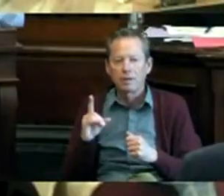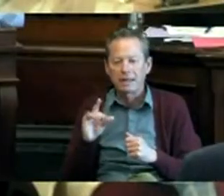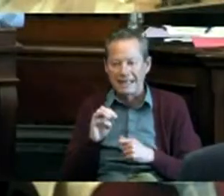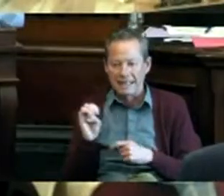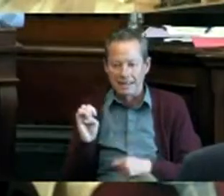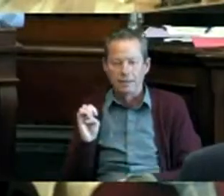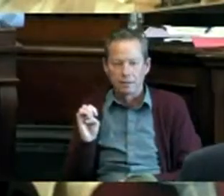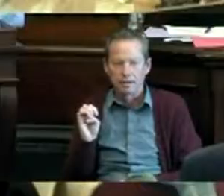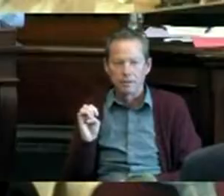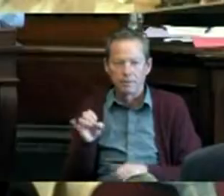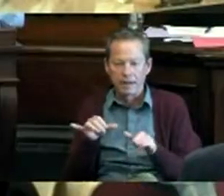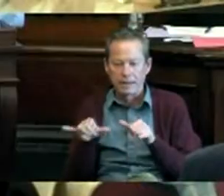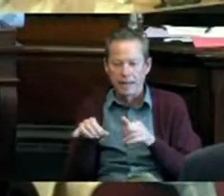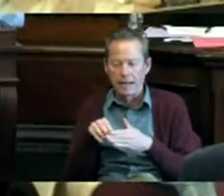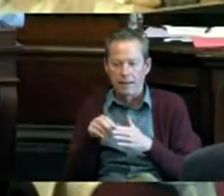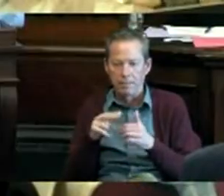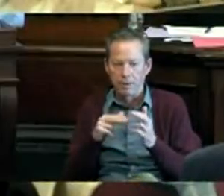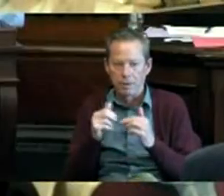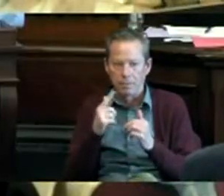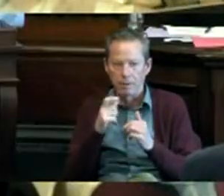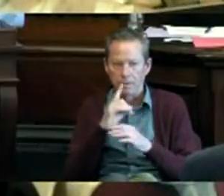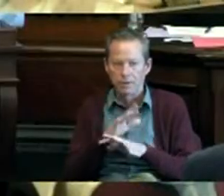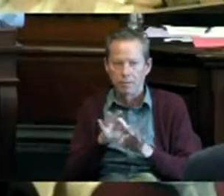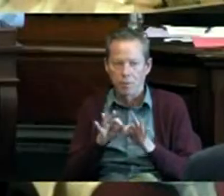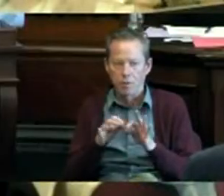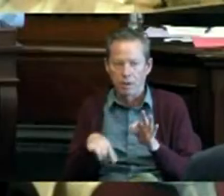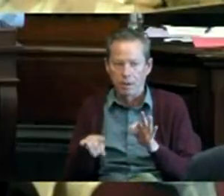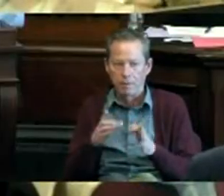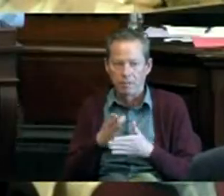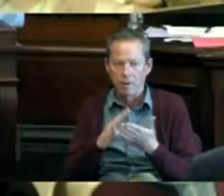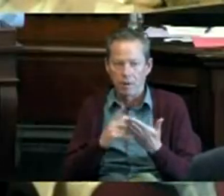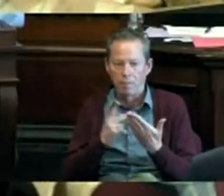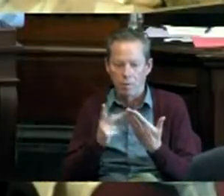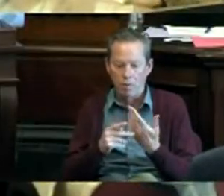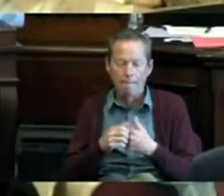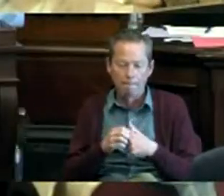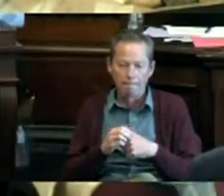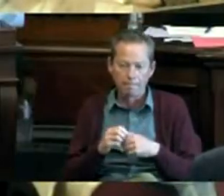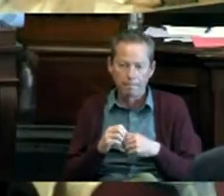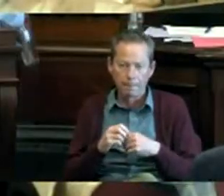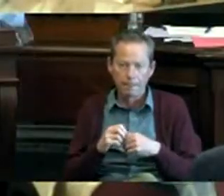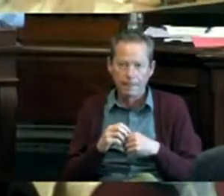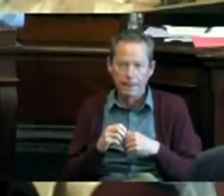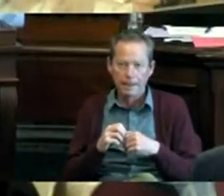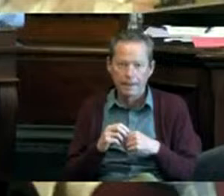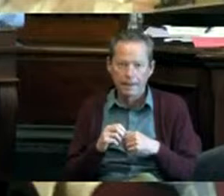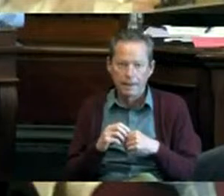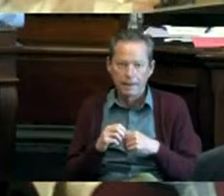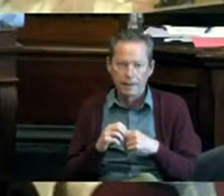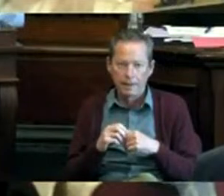It's kind of a dilemma. What we did we did East and they stayed